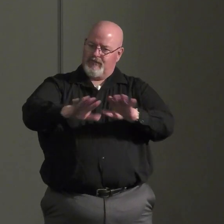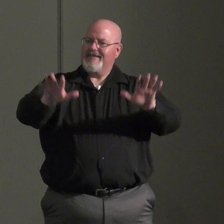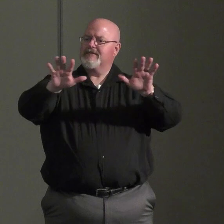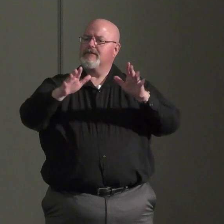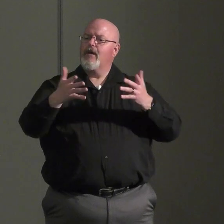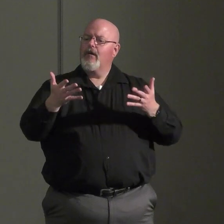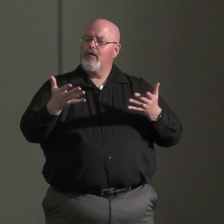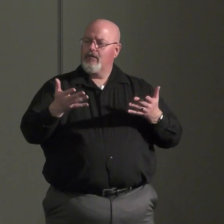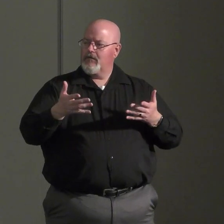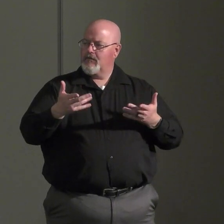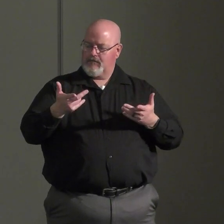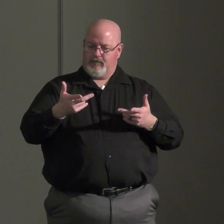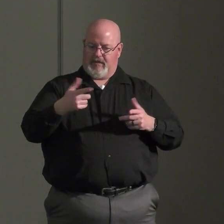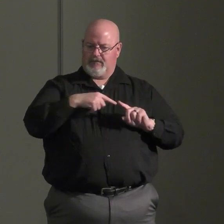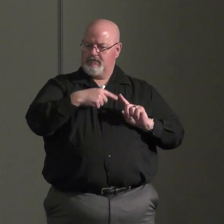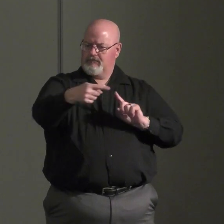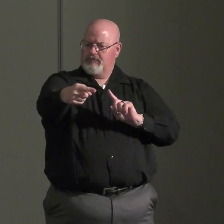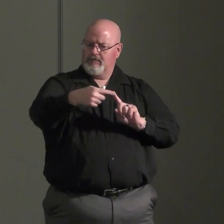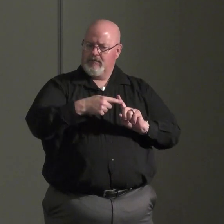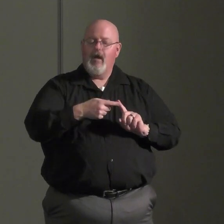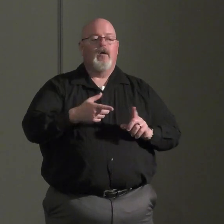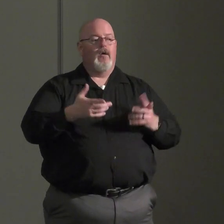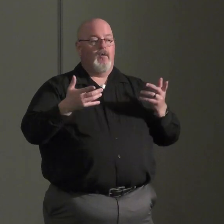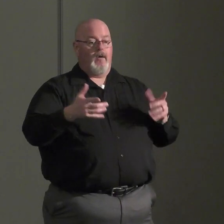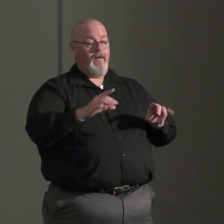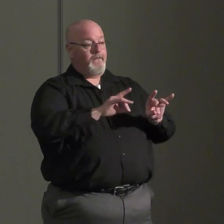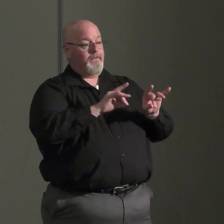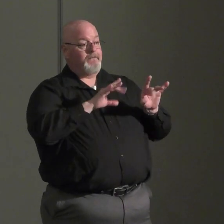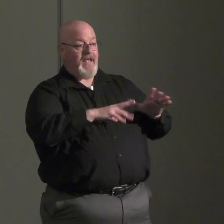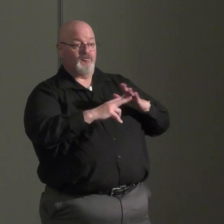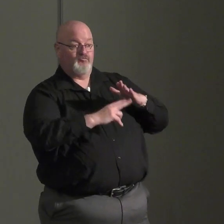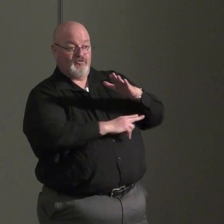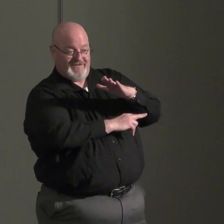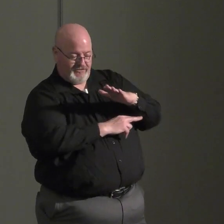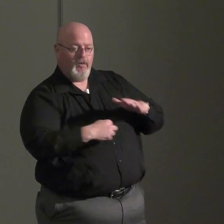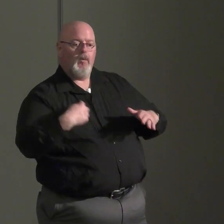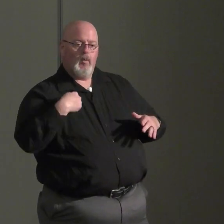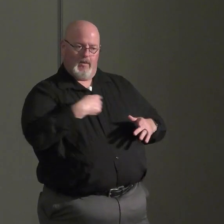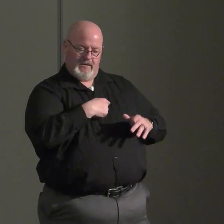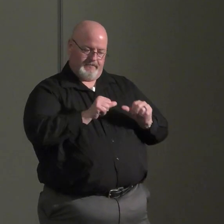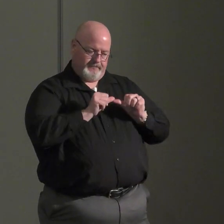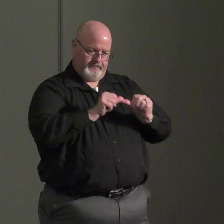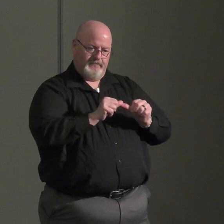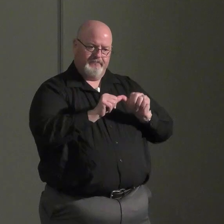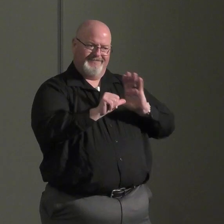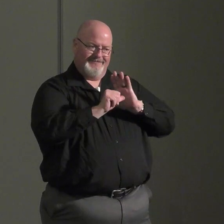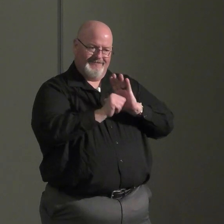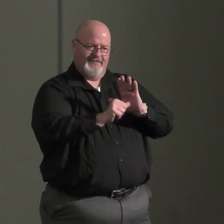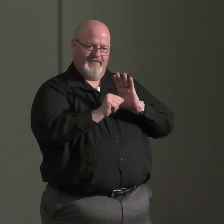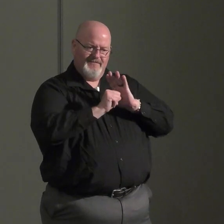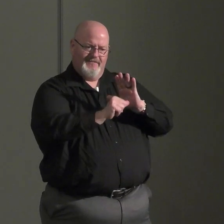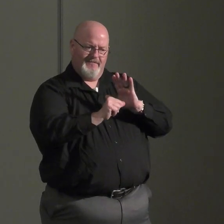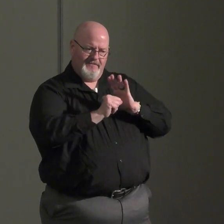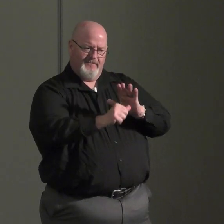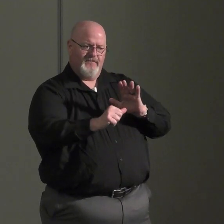The build is right there >> OLENKA: Yeah so with Magical Bridge Foundation we really continued to iterate because we have found that the